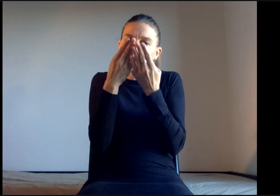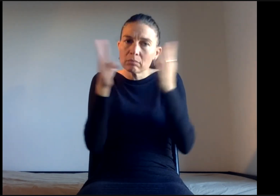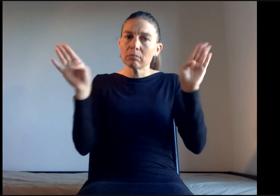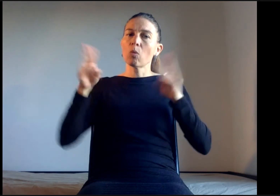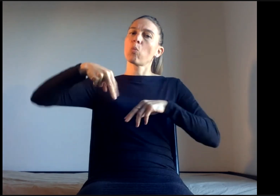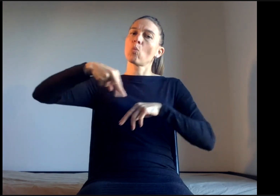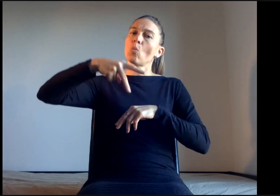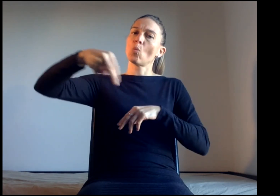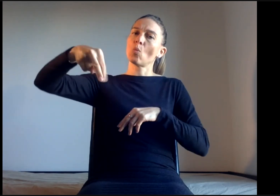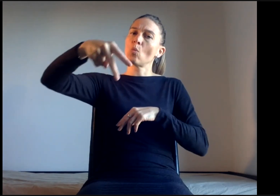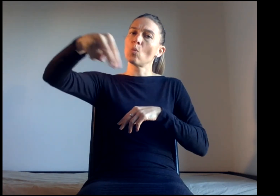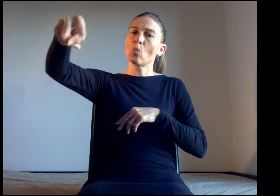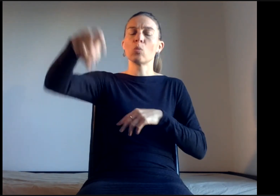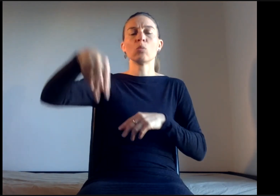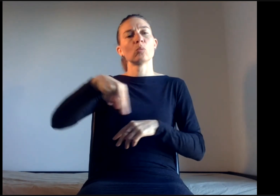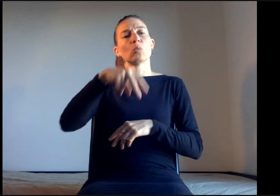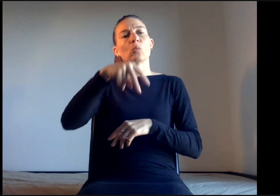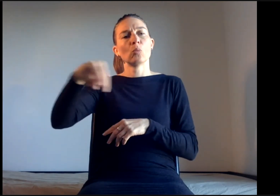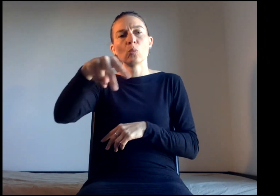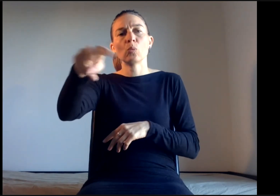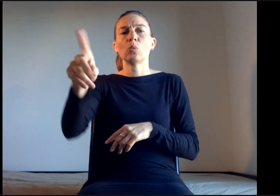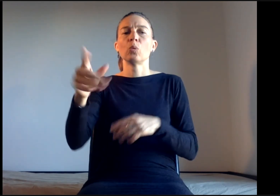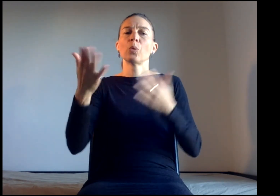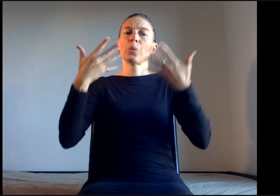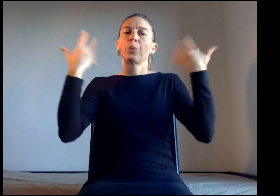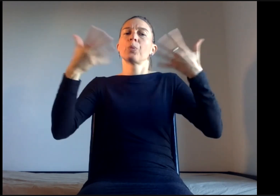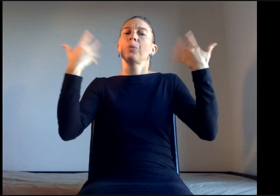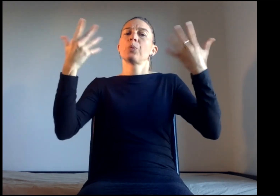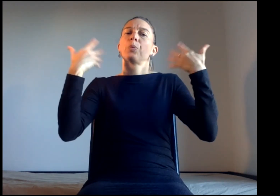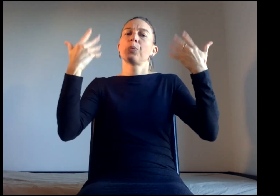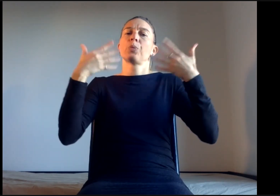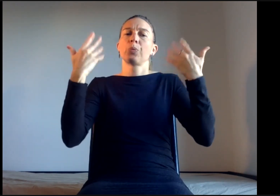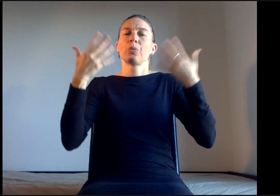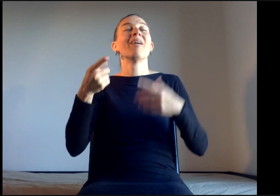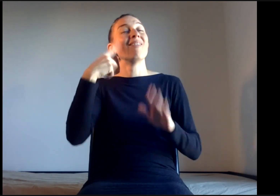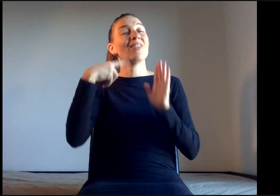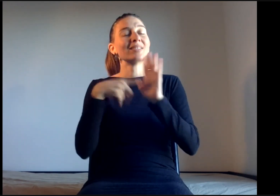like we've seen the exception being granted if France or Spain.